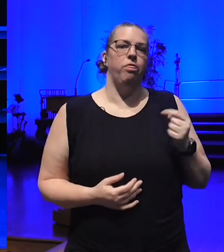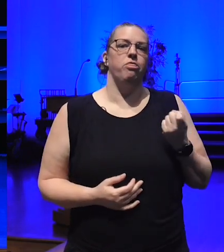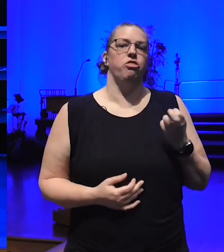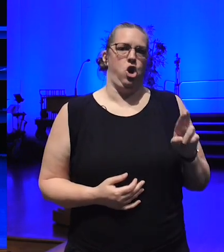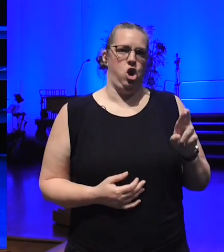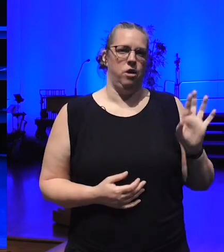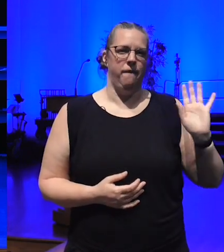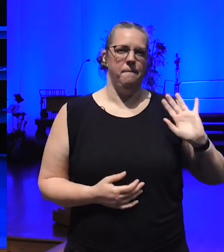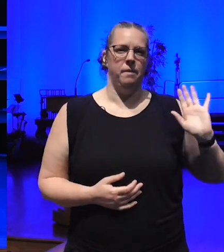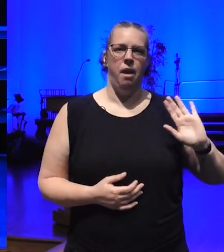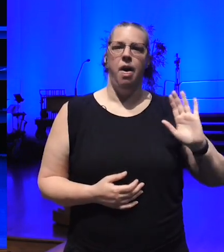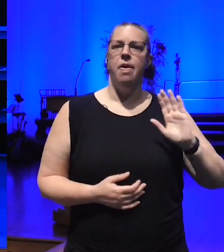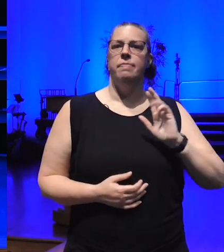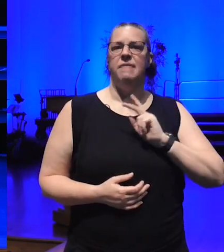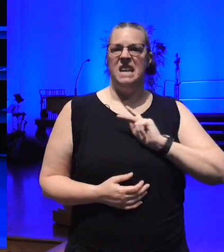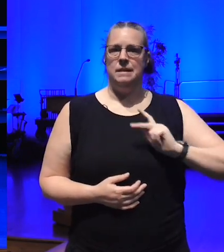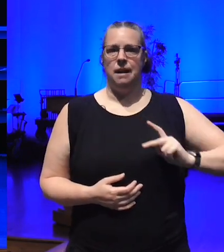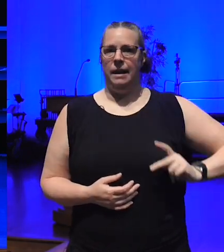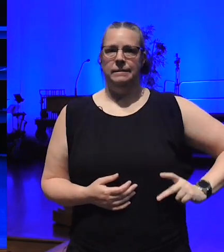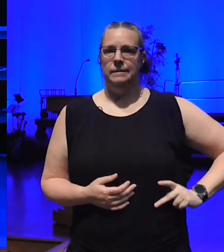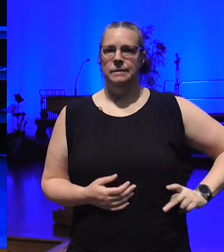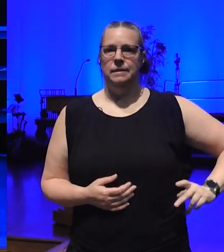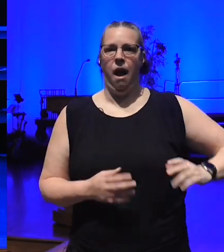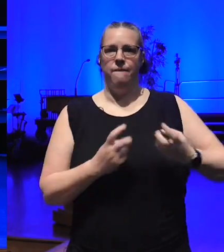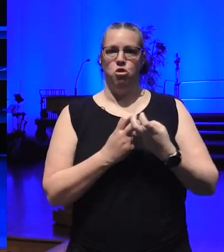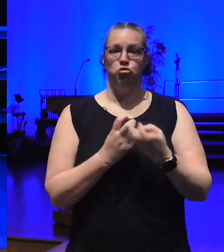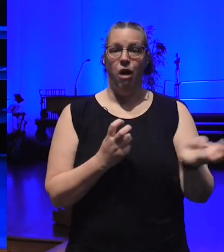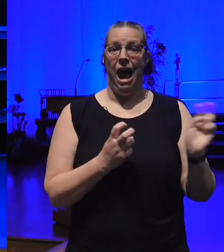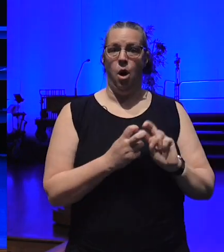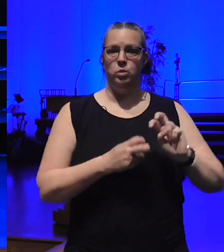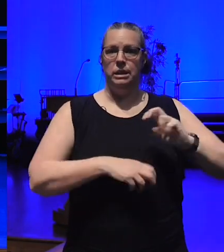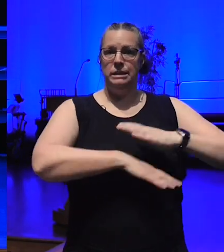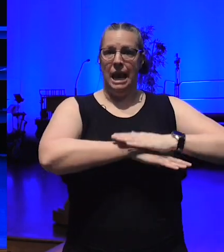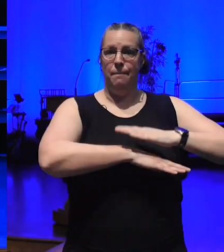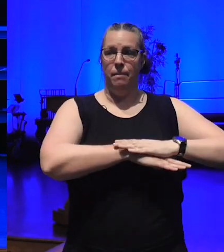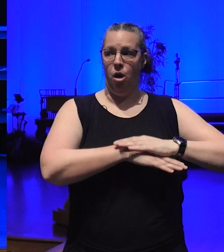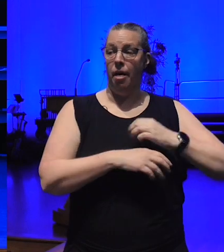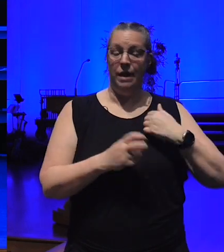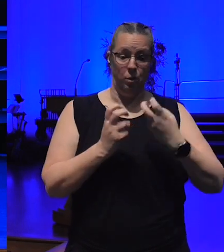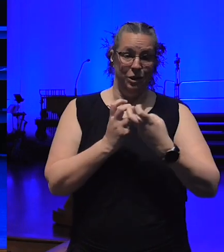the Round Table who sat at a round table why so they didn't bludgeon each other fighting